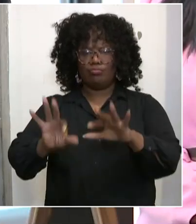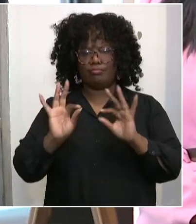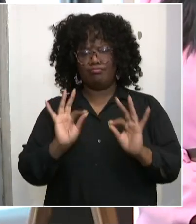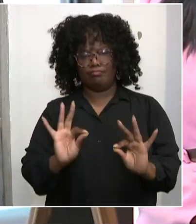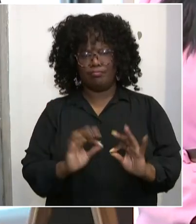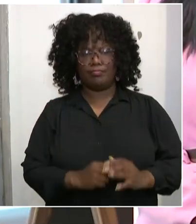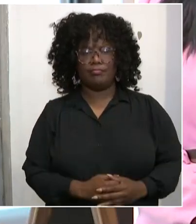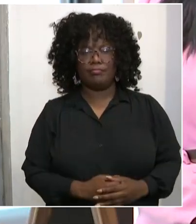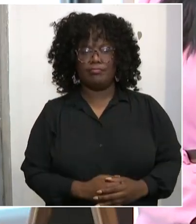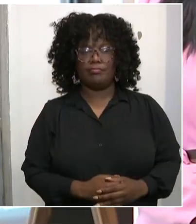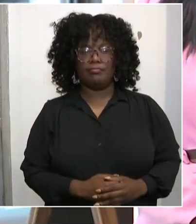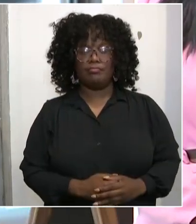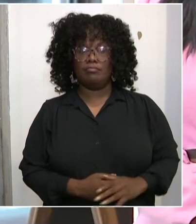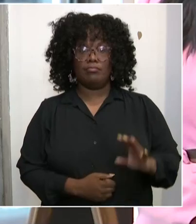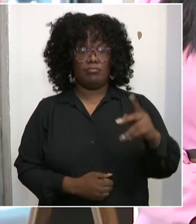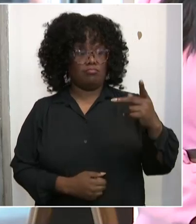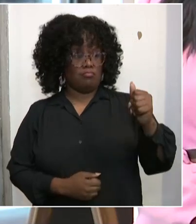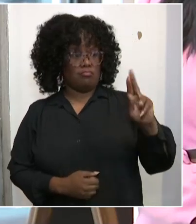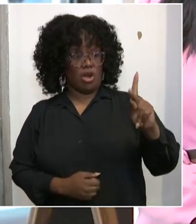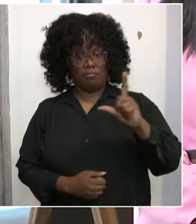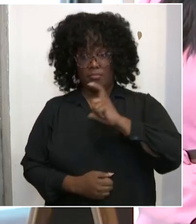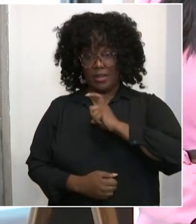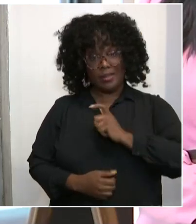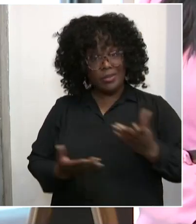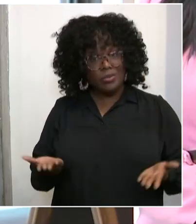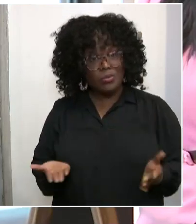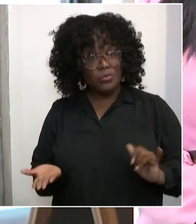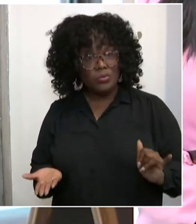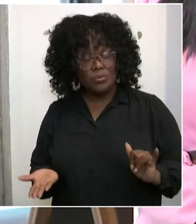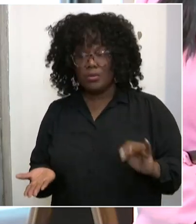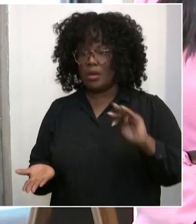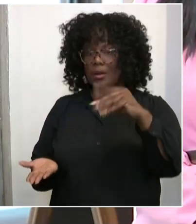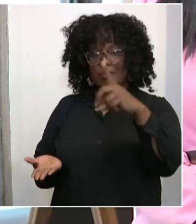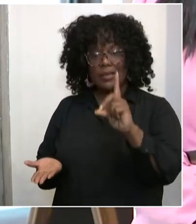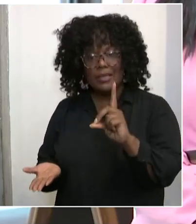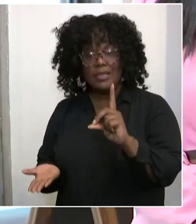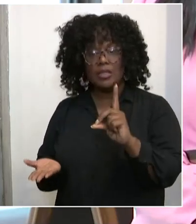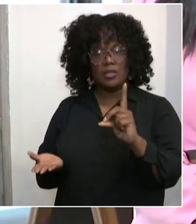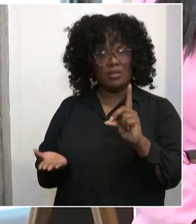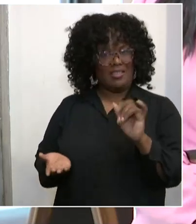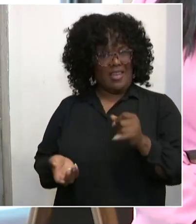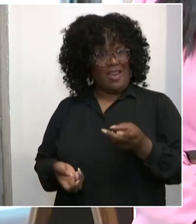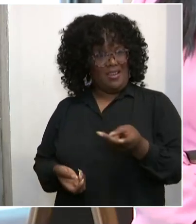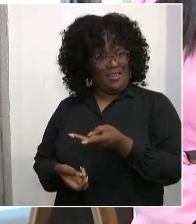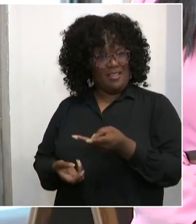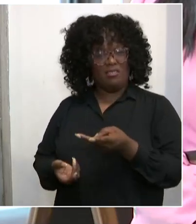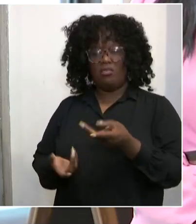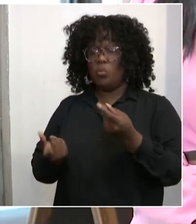the District of Columbia Metropolitan Police Department, uh, same thing. We have our police officers here who will,